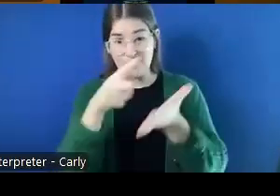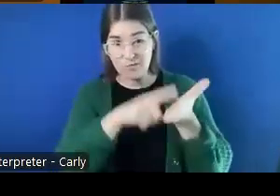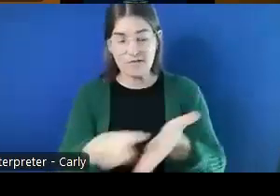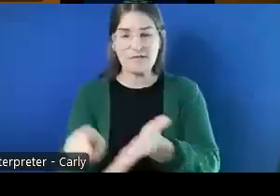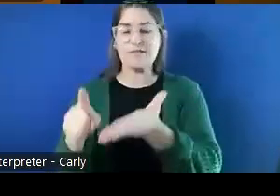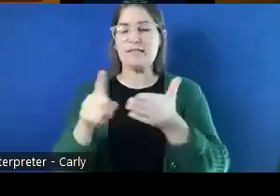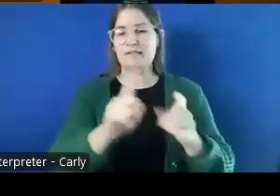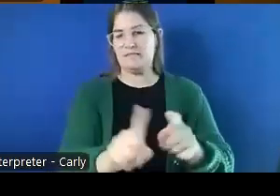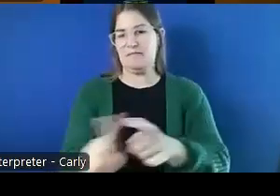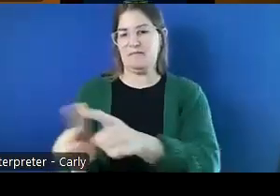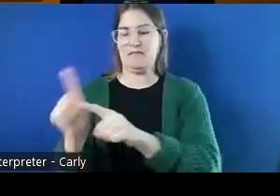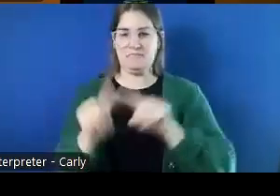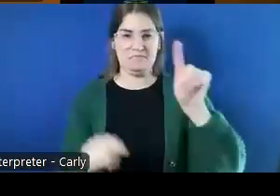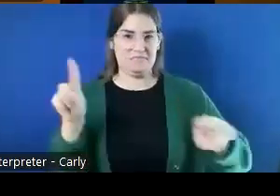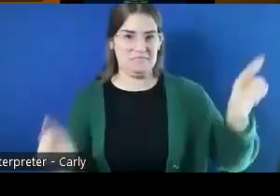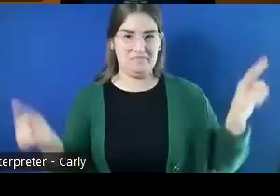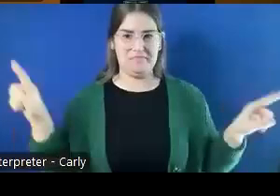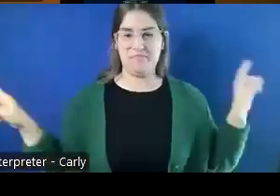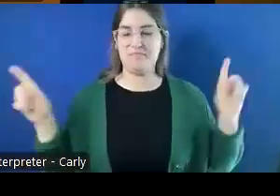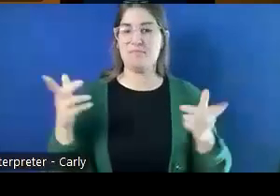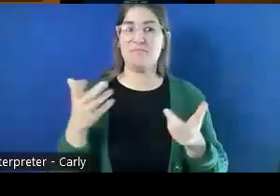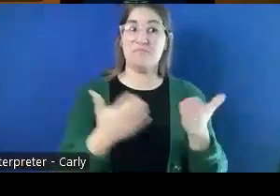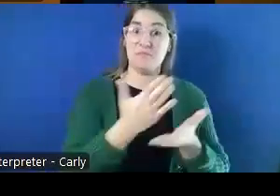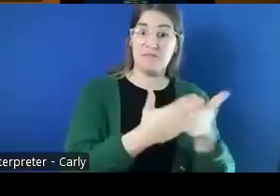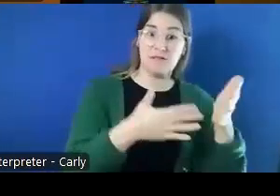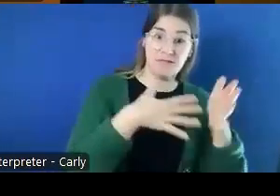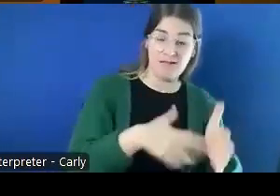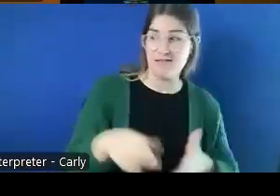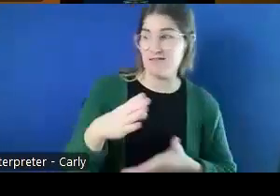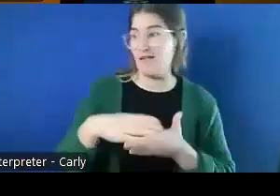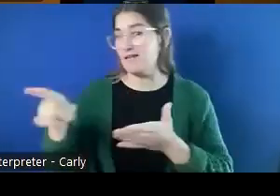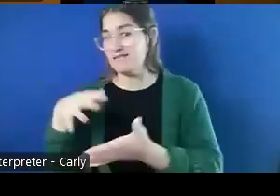interventions might be adapted or studied but then there's not necessarily a kind of standardization